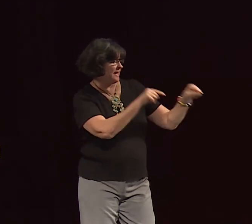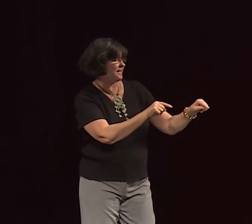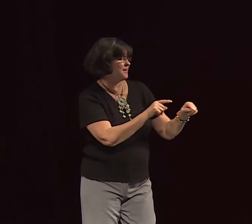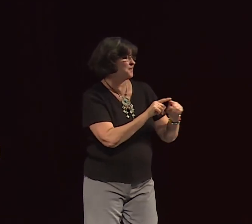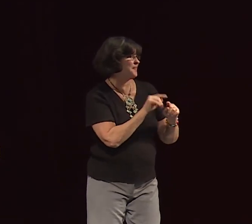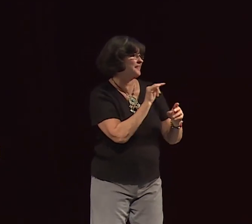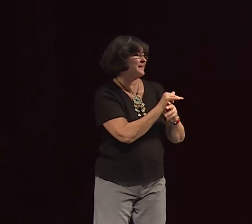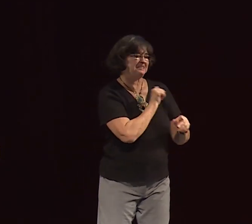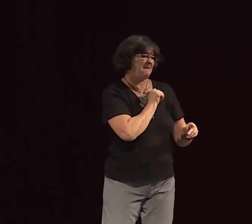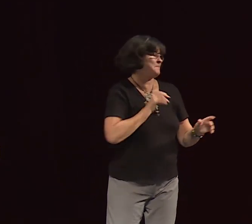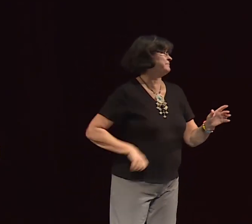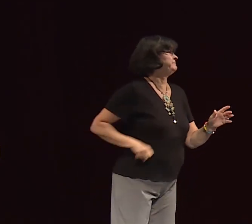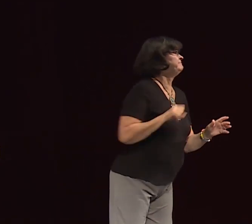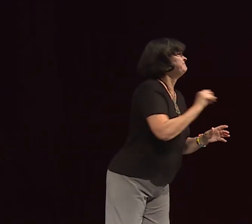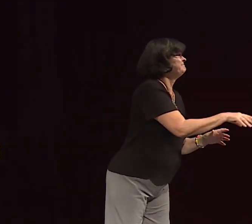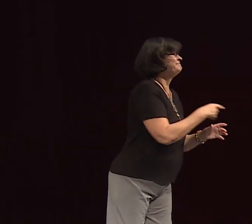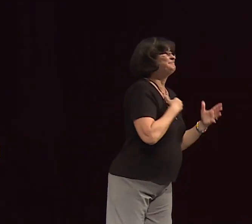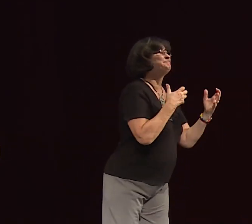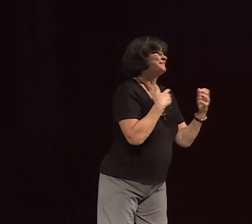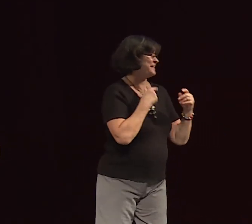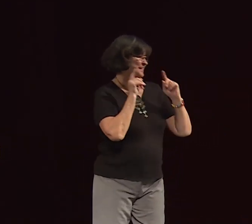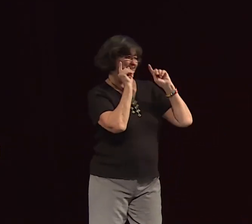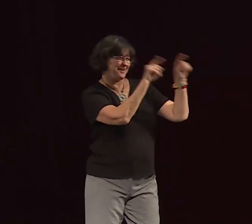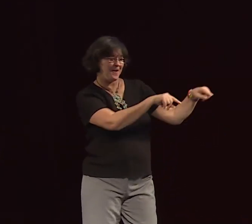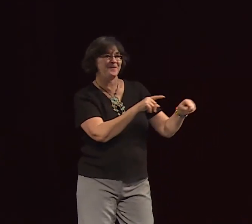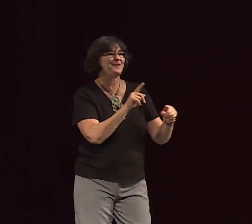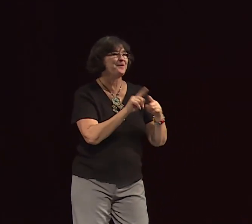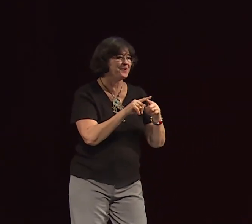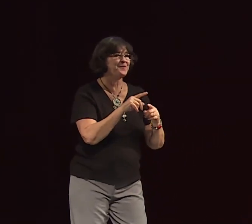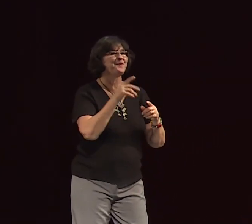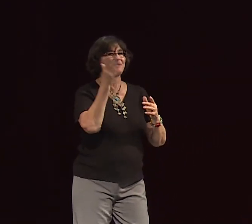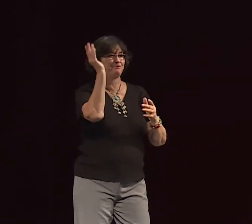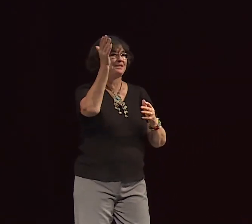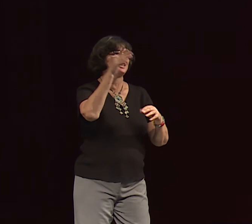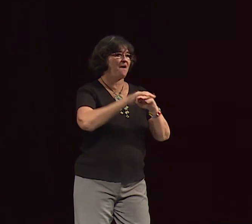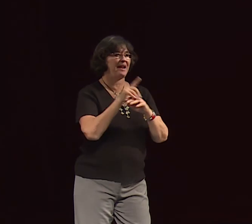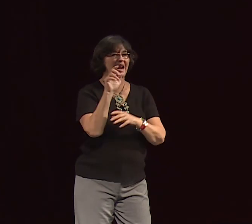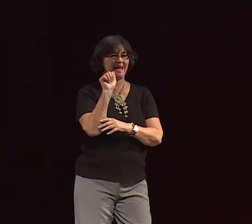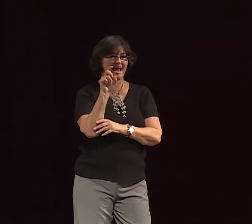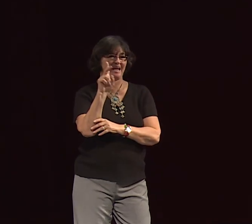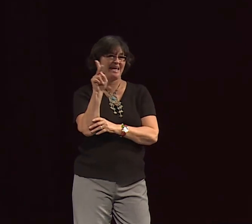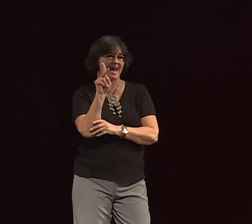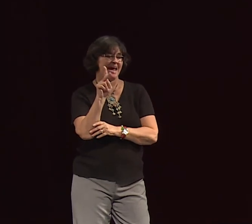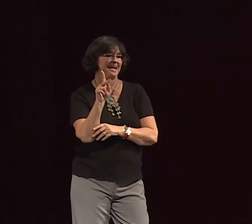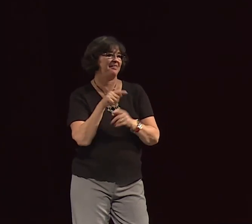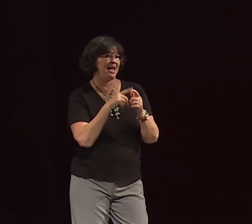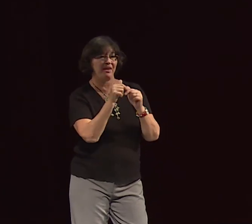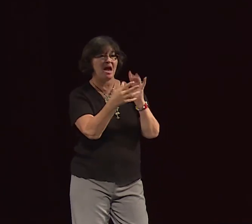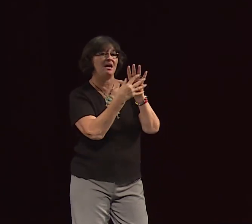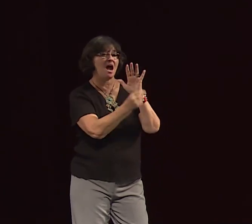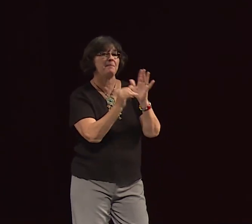a conference on language and politics. So really, if you can find the funding to go,